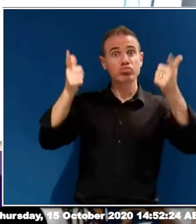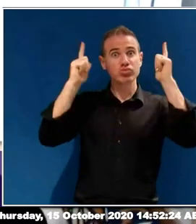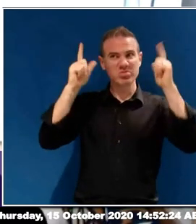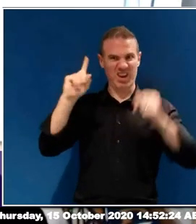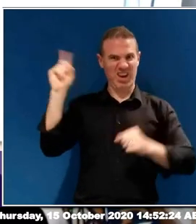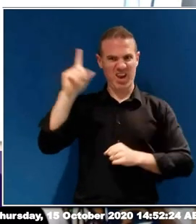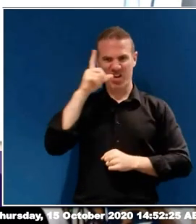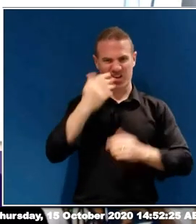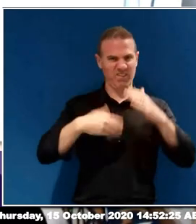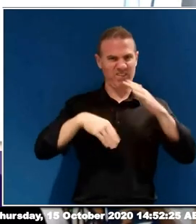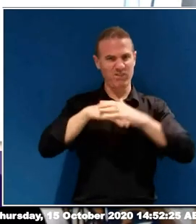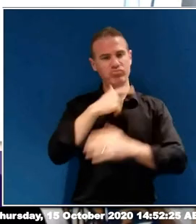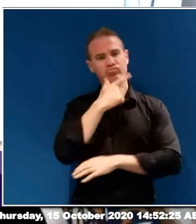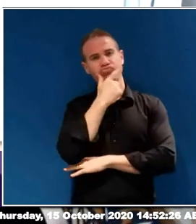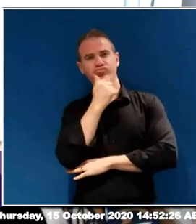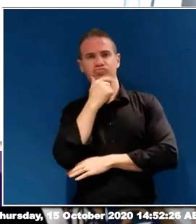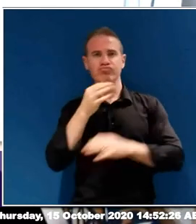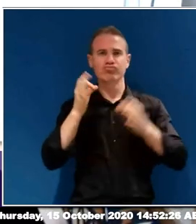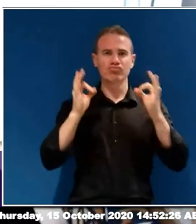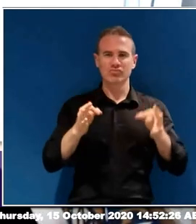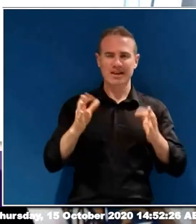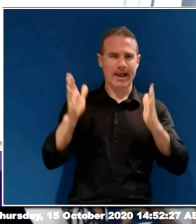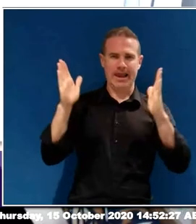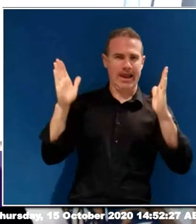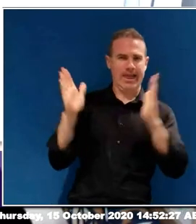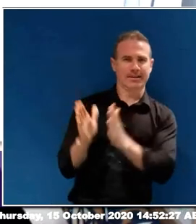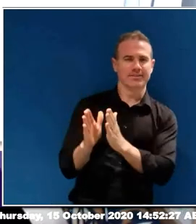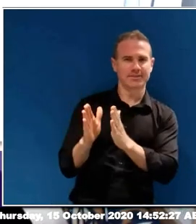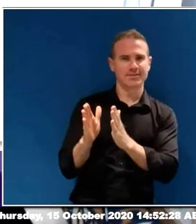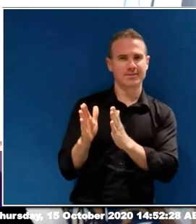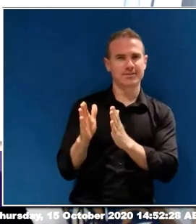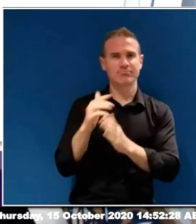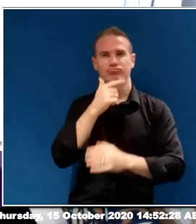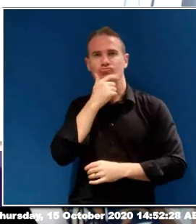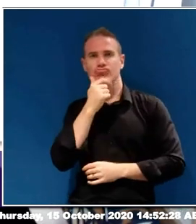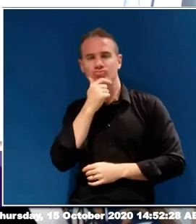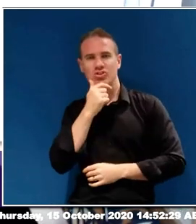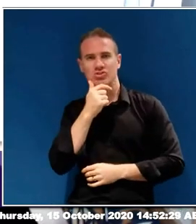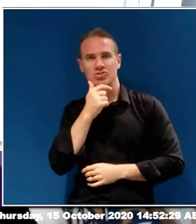been excluded into the new school? Yes, definitely, and less discretion for